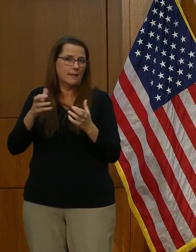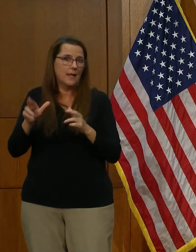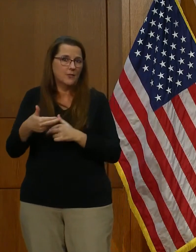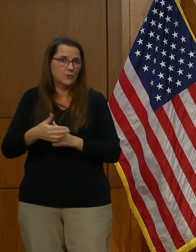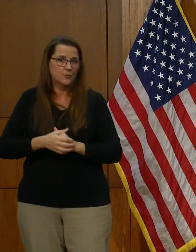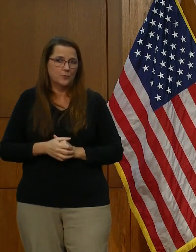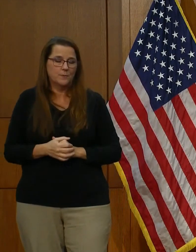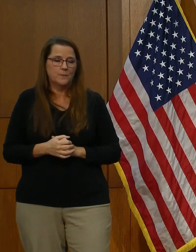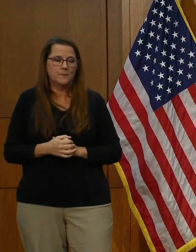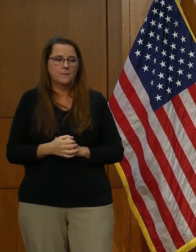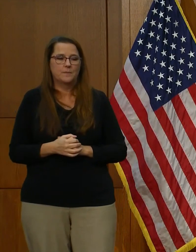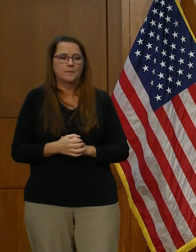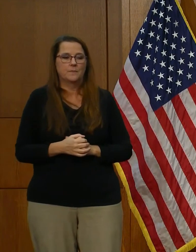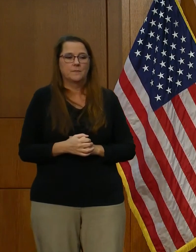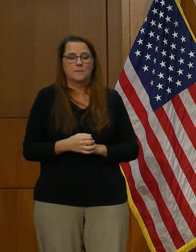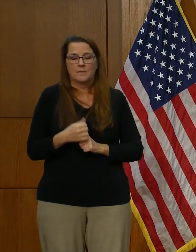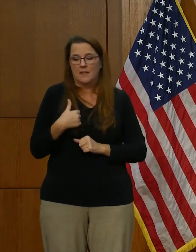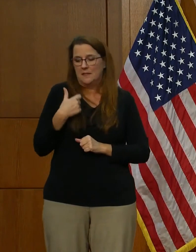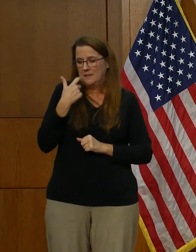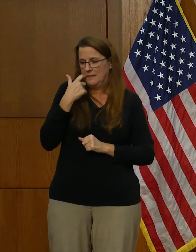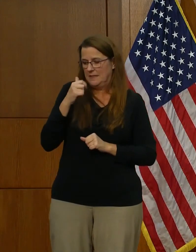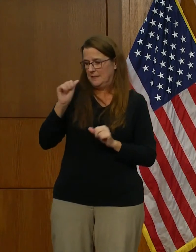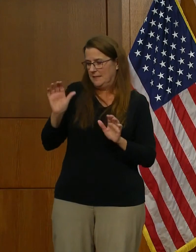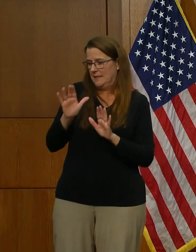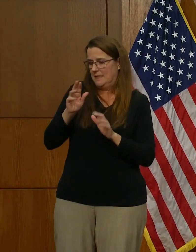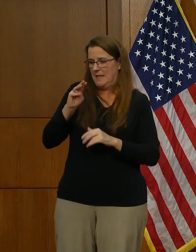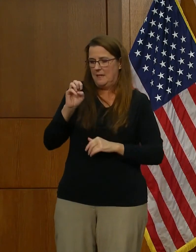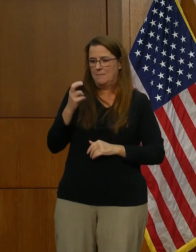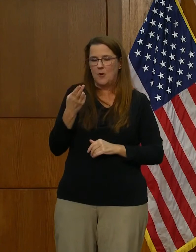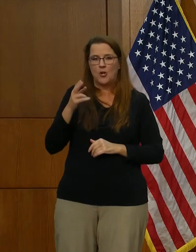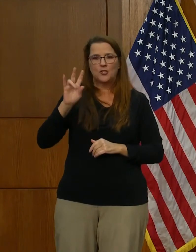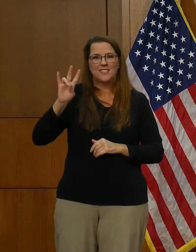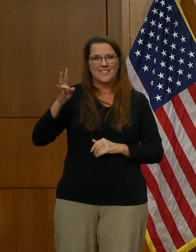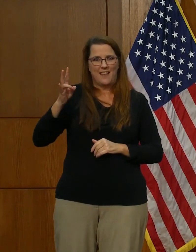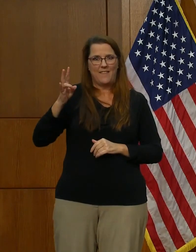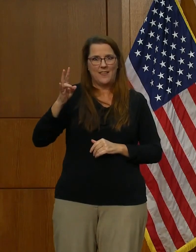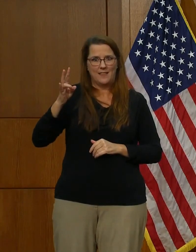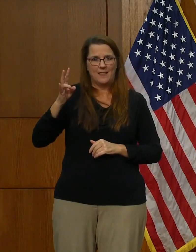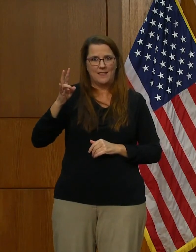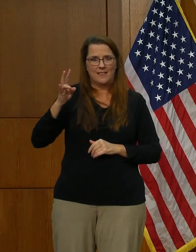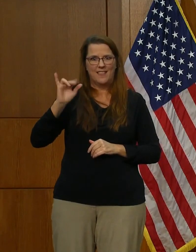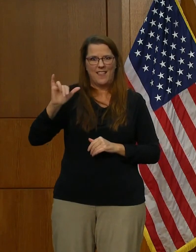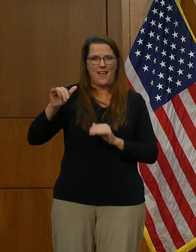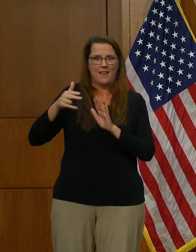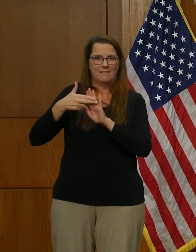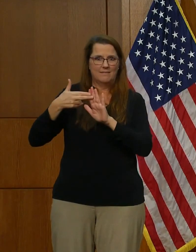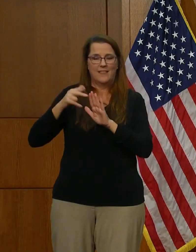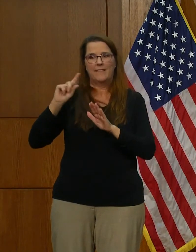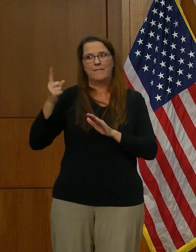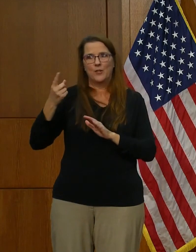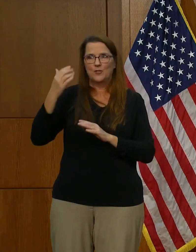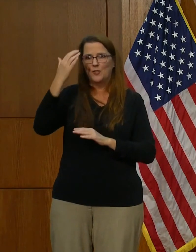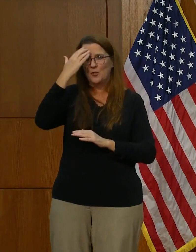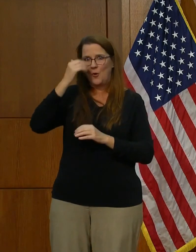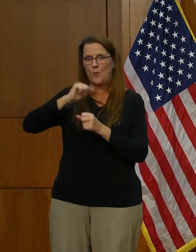OUR CHILDREN BACK IN THE CLASSROOM. THIS PAST SUNDAY,